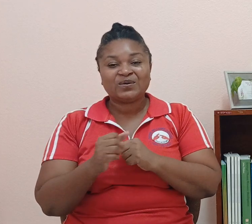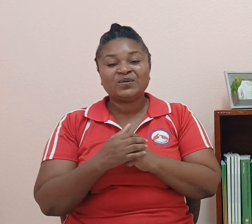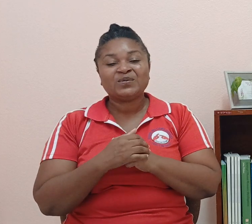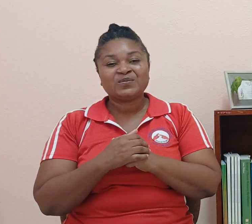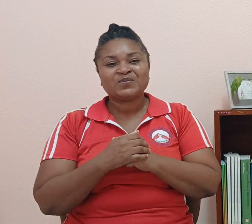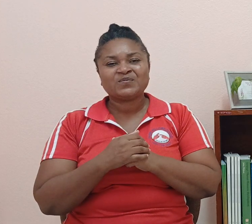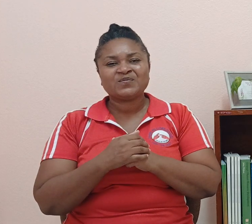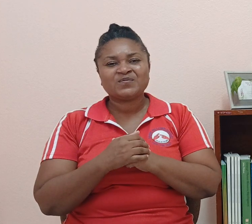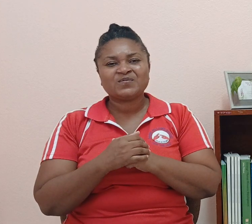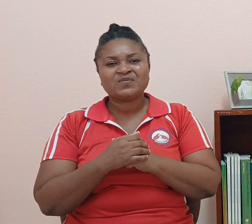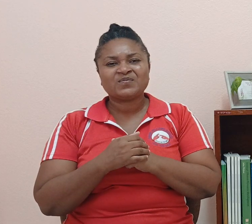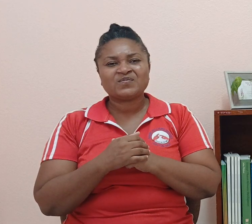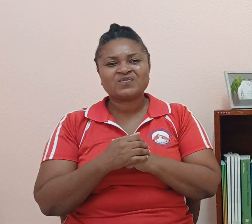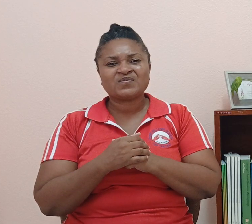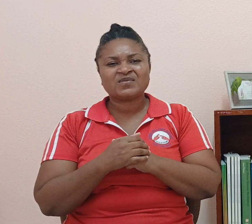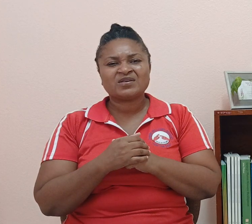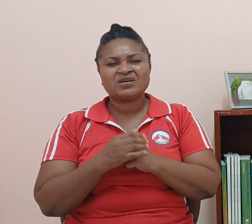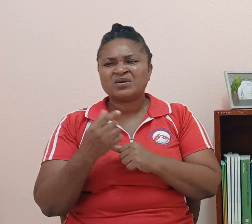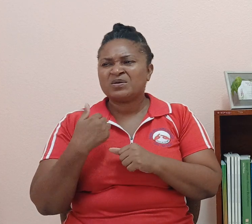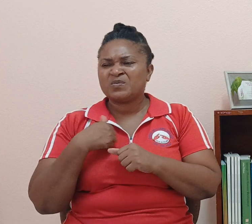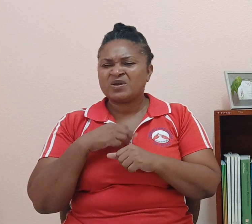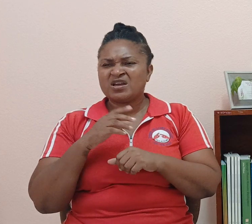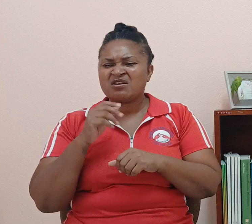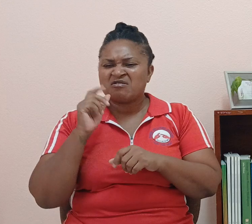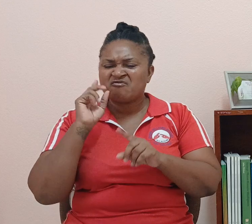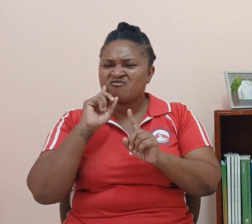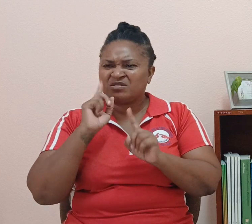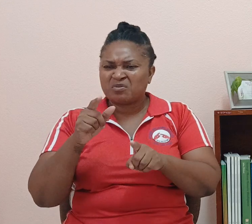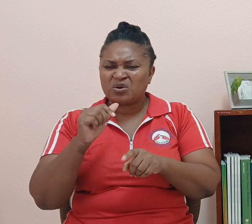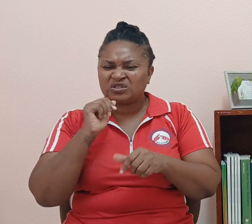HOW SHOULD WE RESPOND TO SUFFERING?